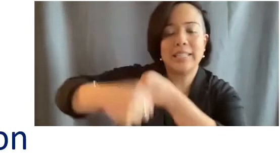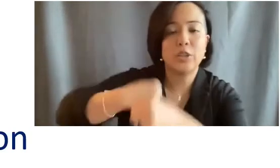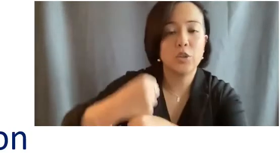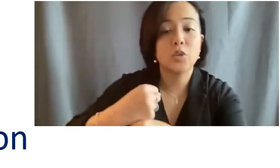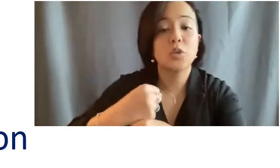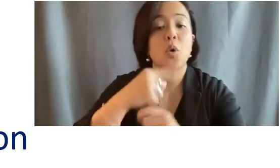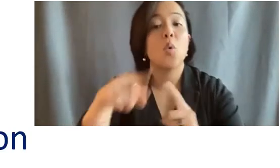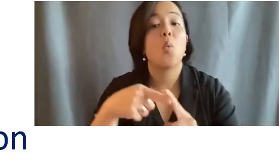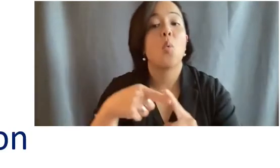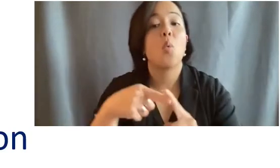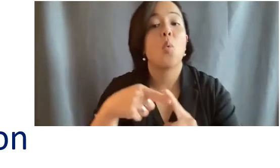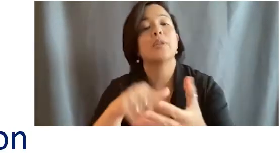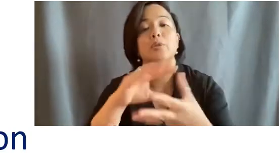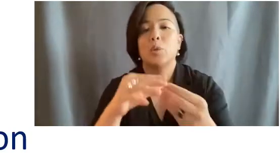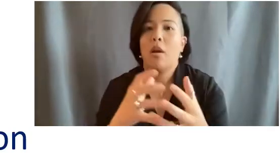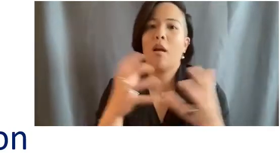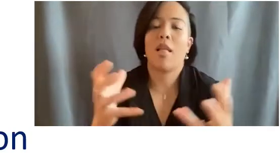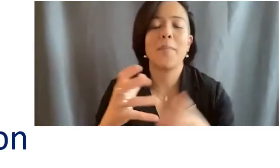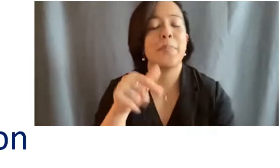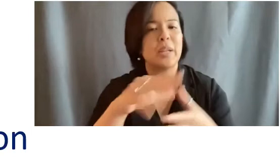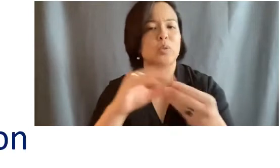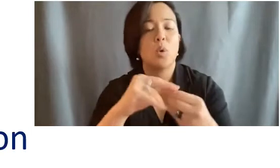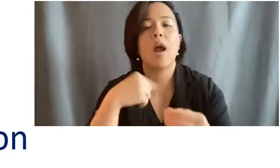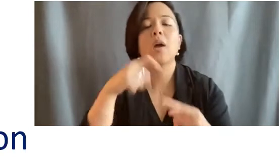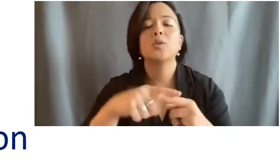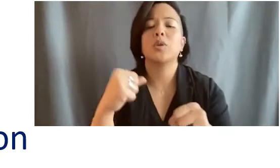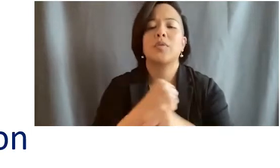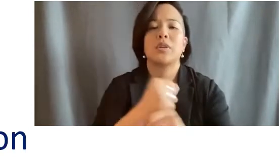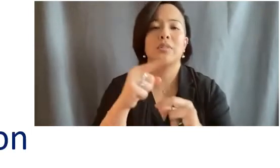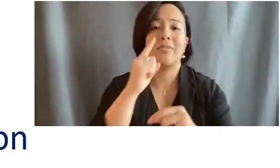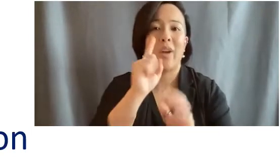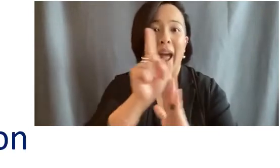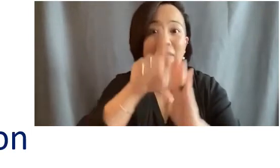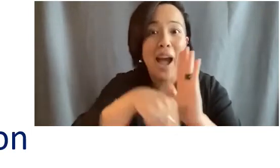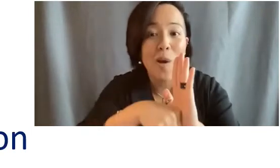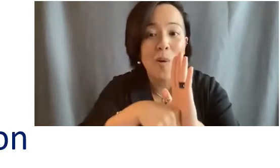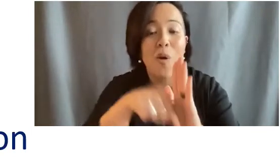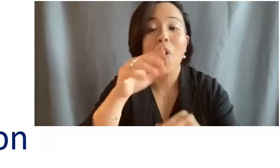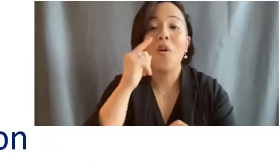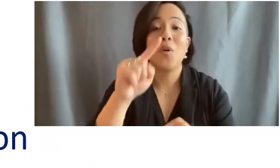in a training session,